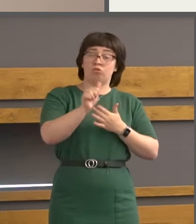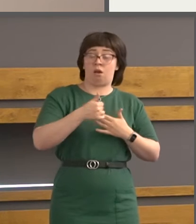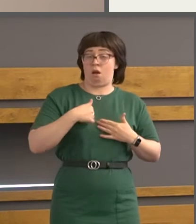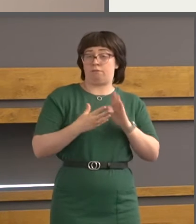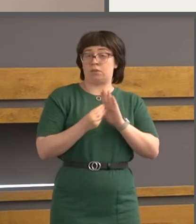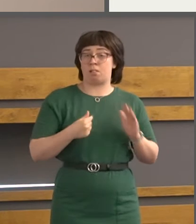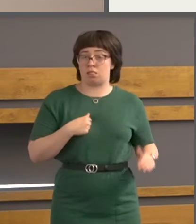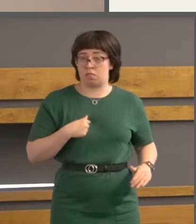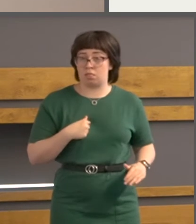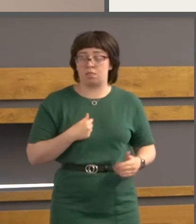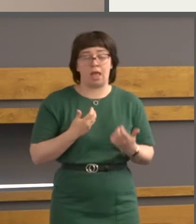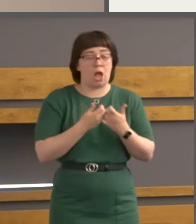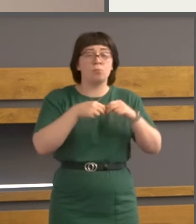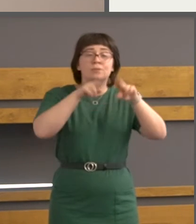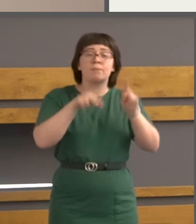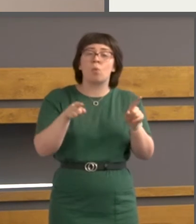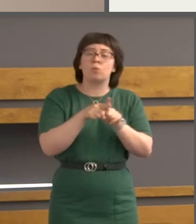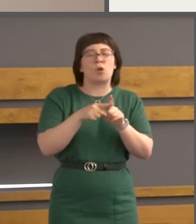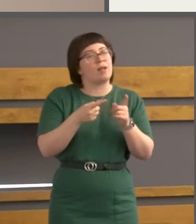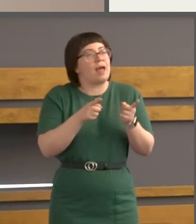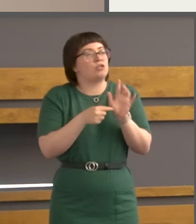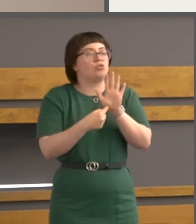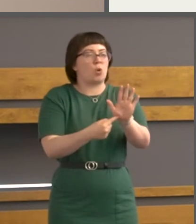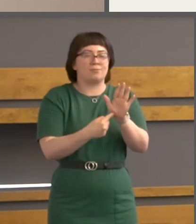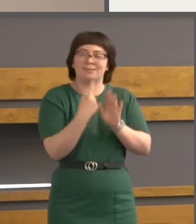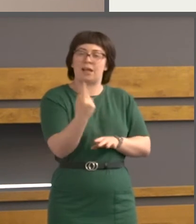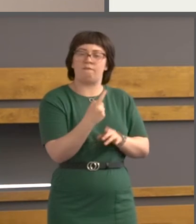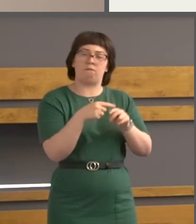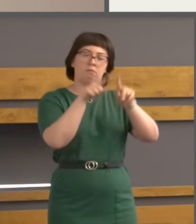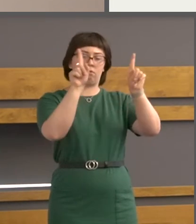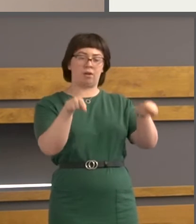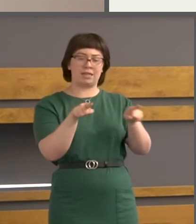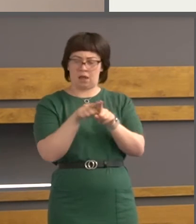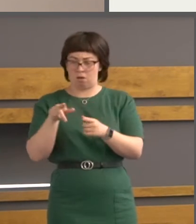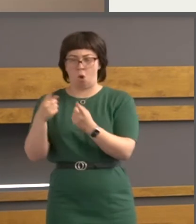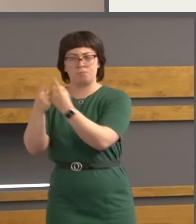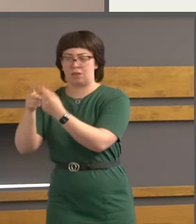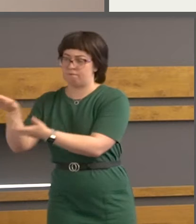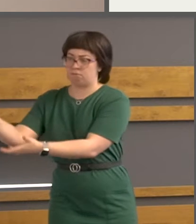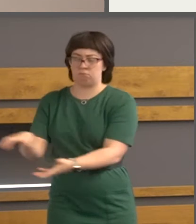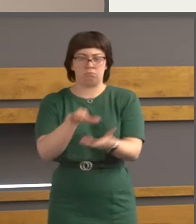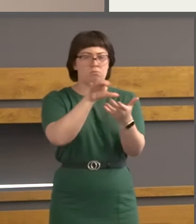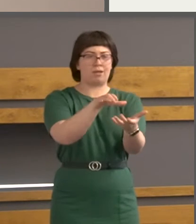and how the museum label also enacts a kind of self portraiture. It's taking objects from a place and it's explaining it to you in a language